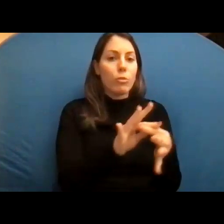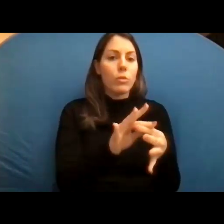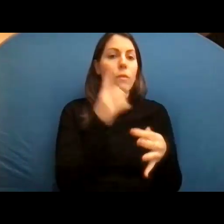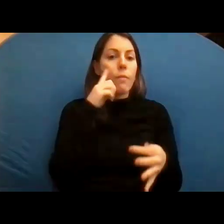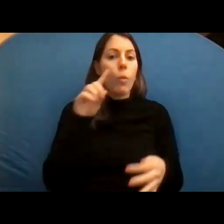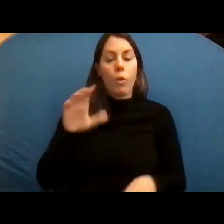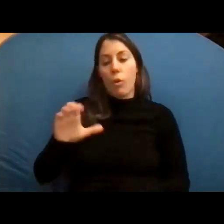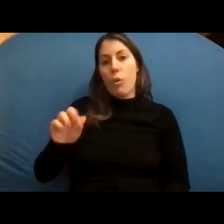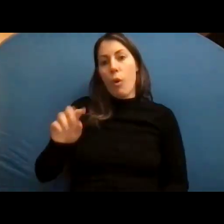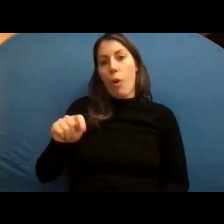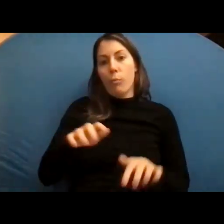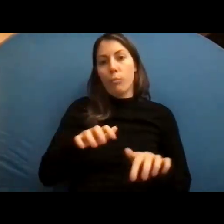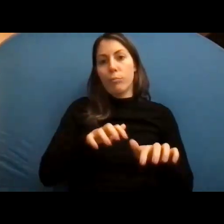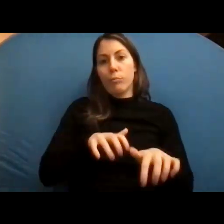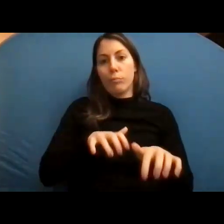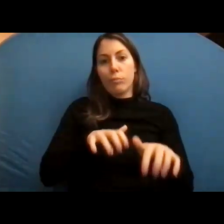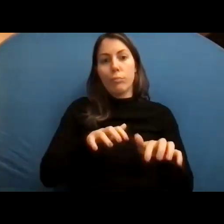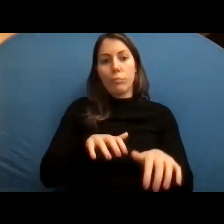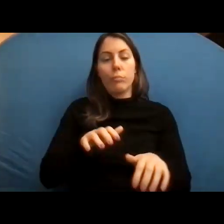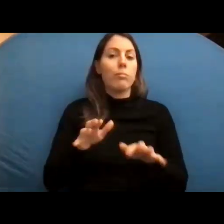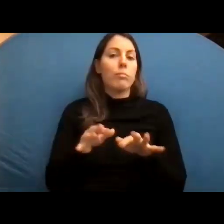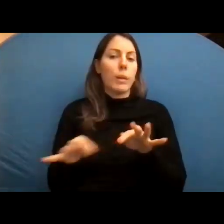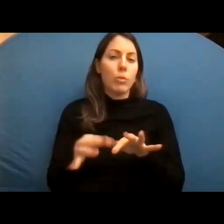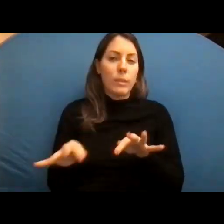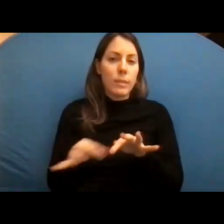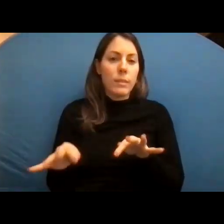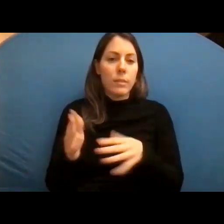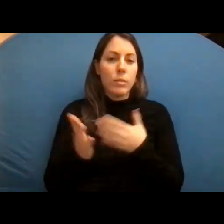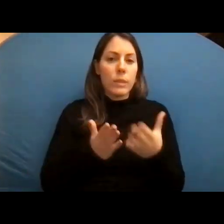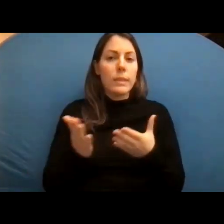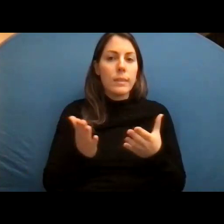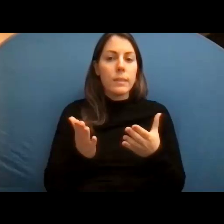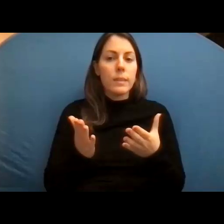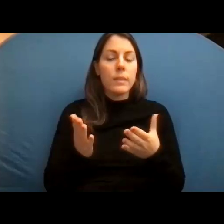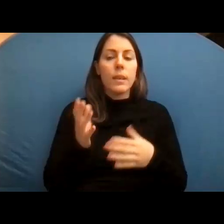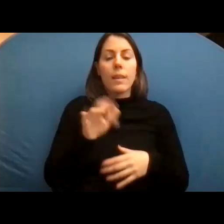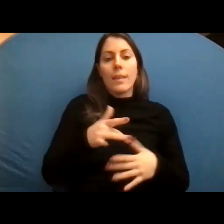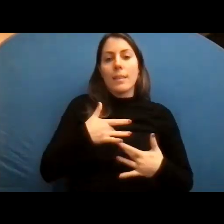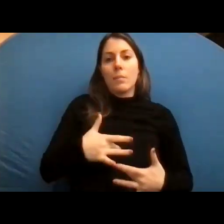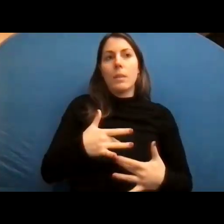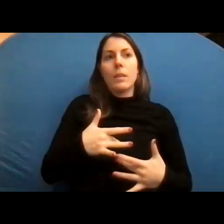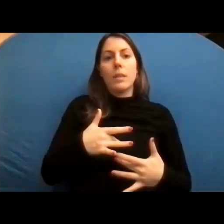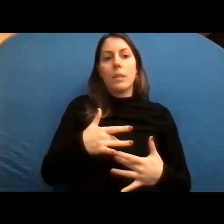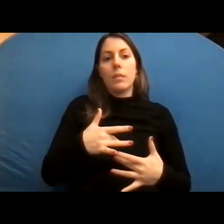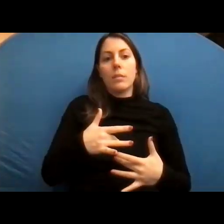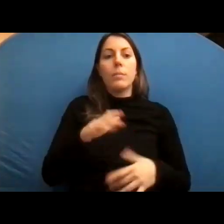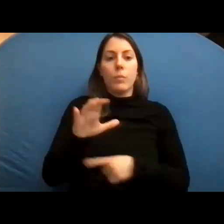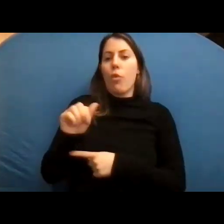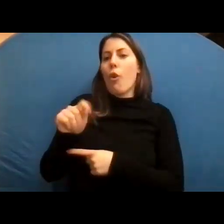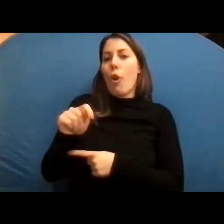interpreting, but we do also offer coordination for CART services, which is caption